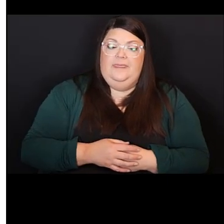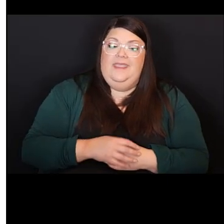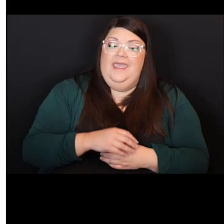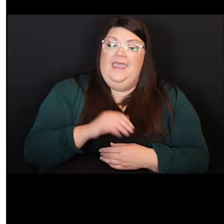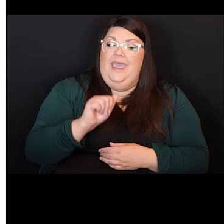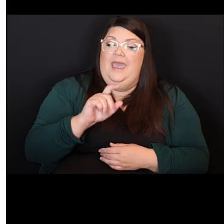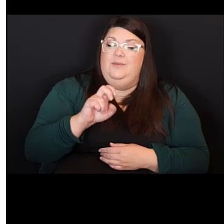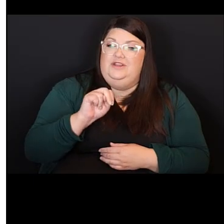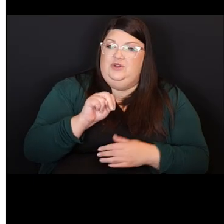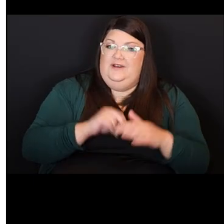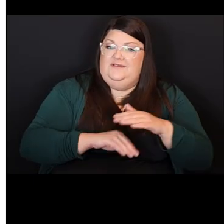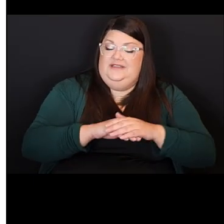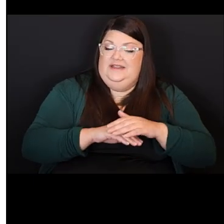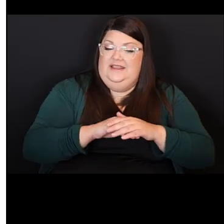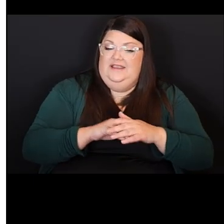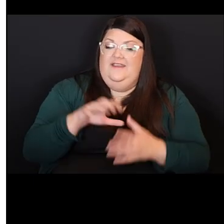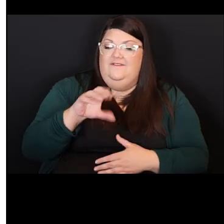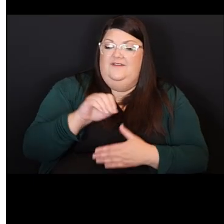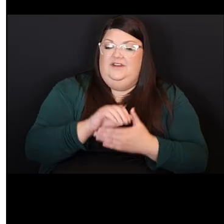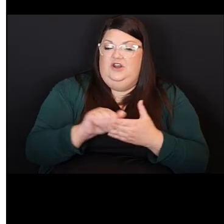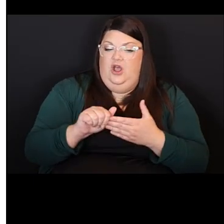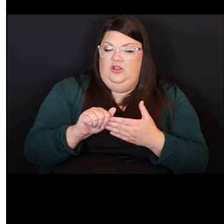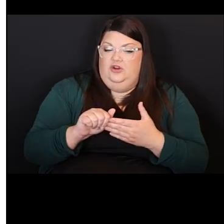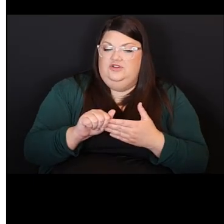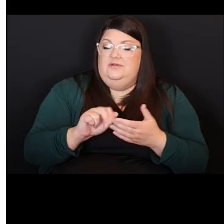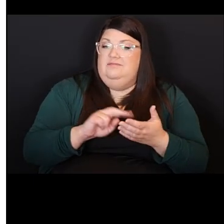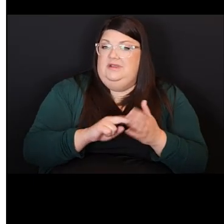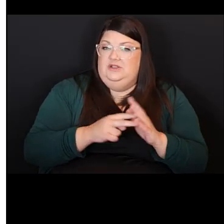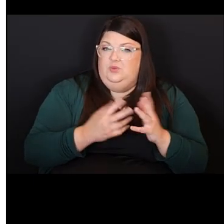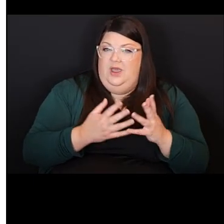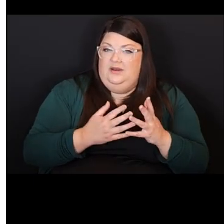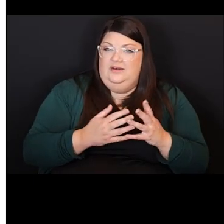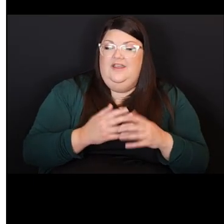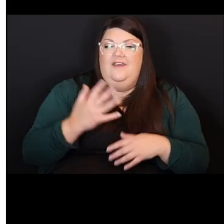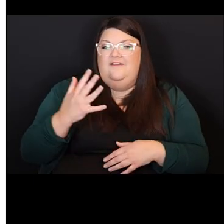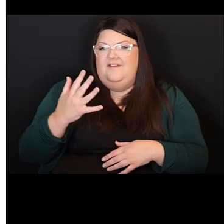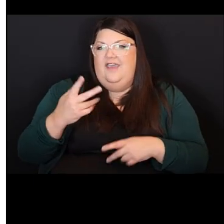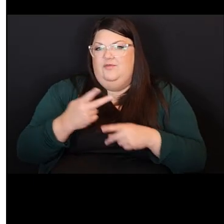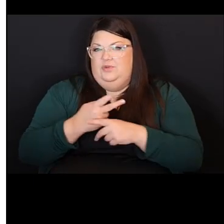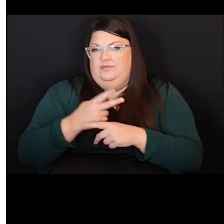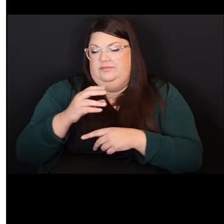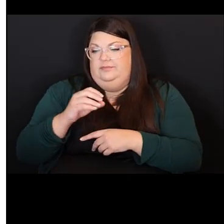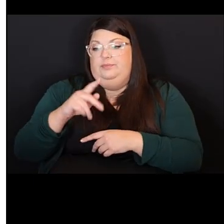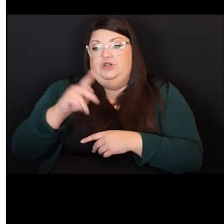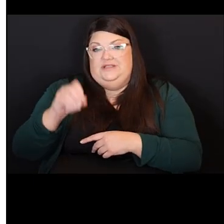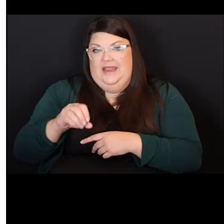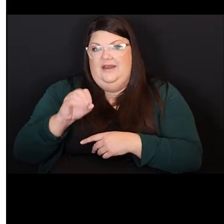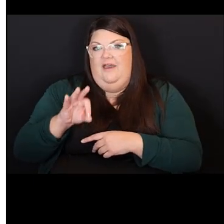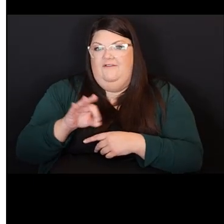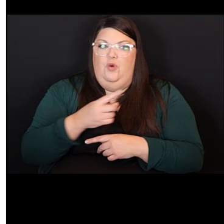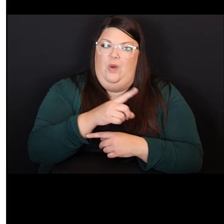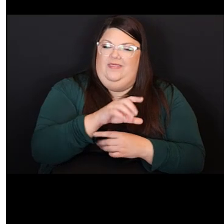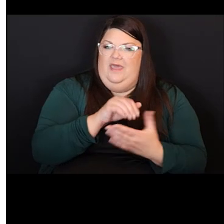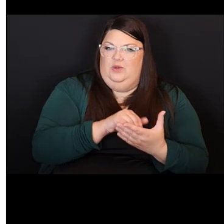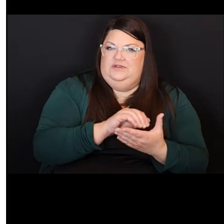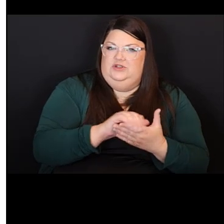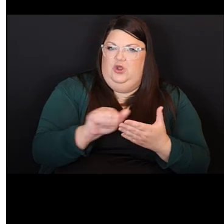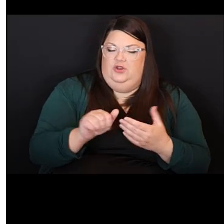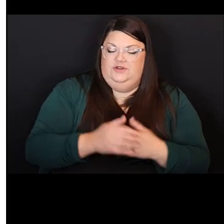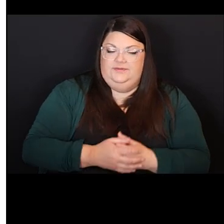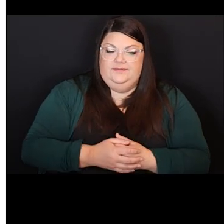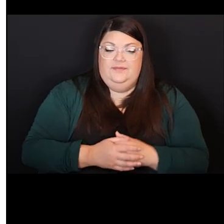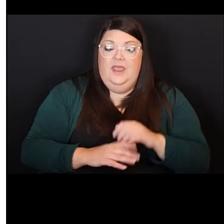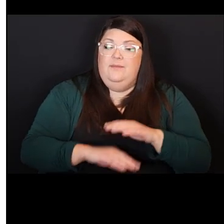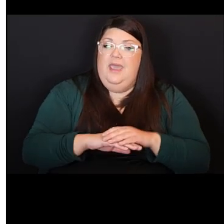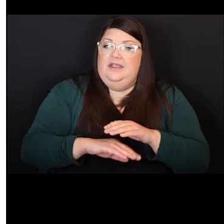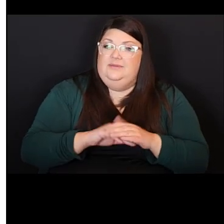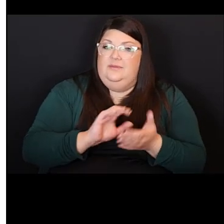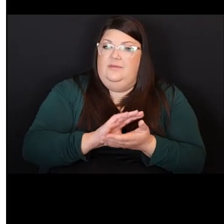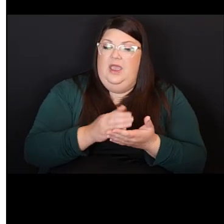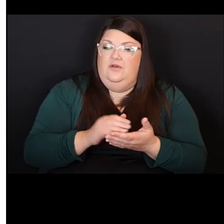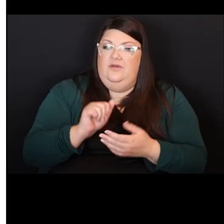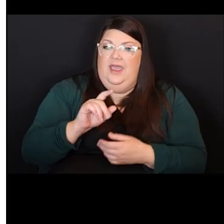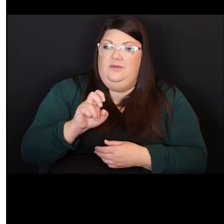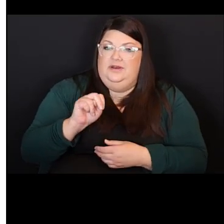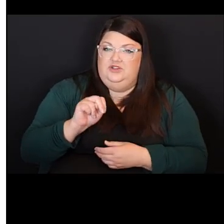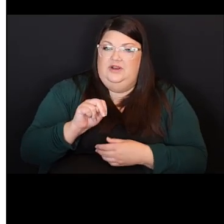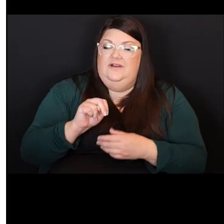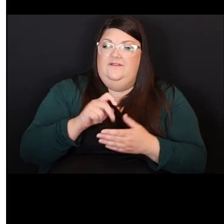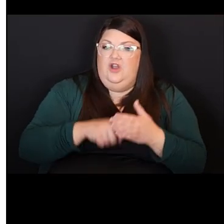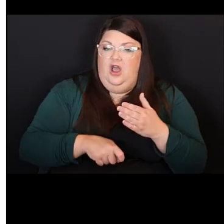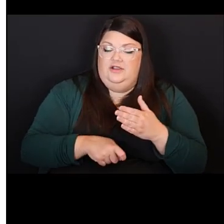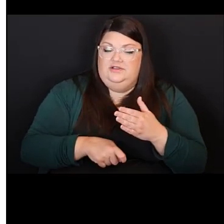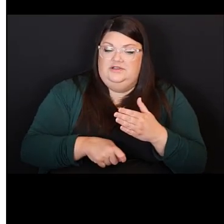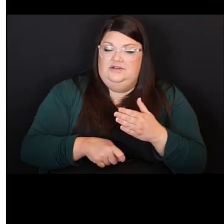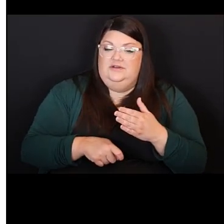Administrative Ceiling - $50 ($1,000 * 5%). The maximum amount of administrative costs